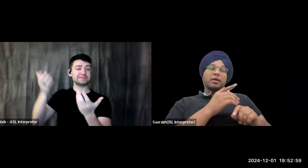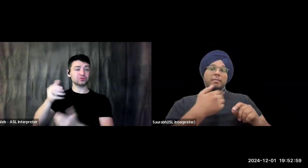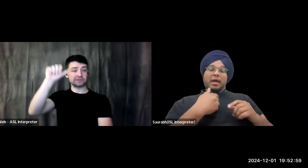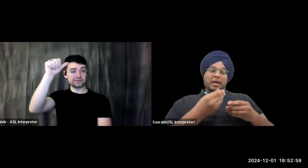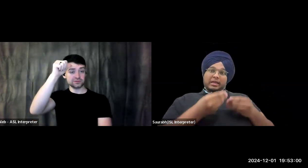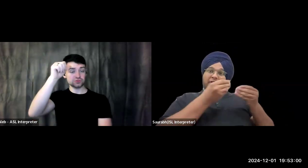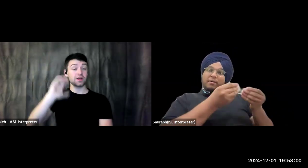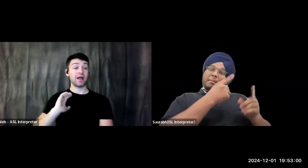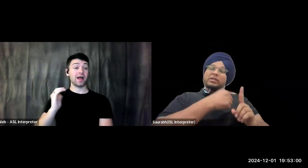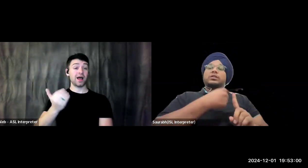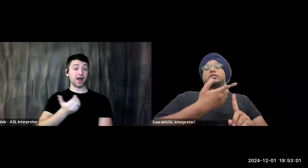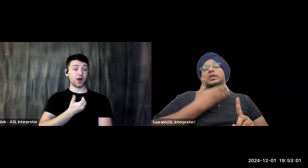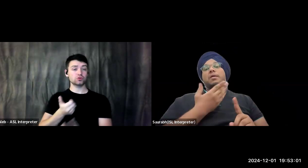Saarthi smart cane.